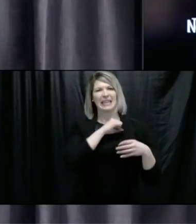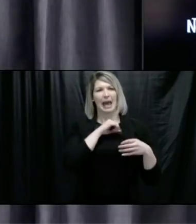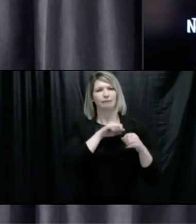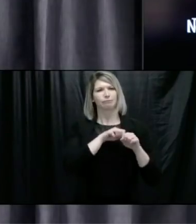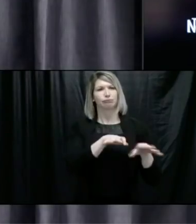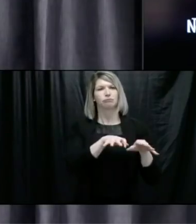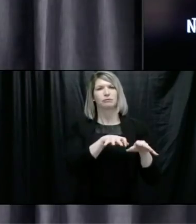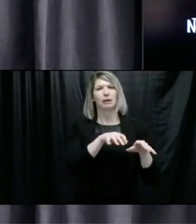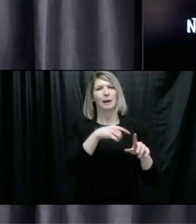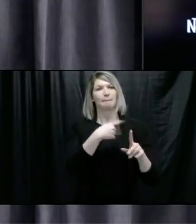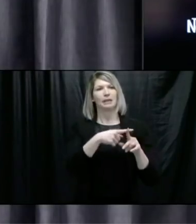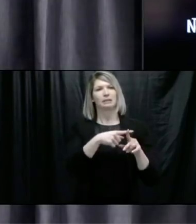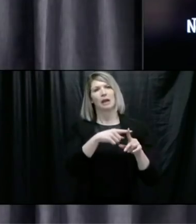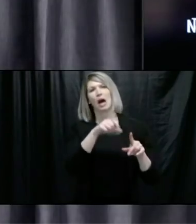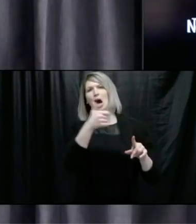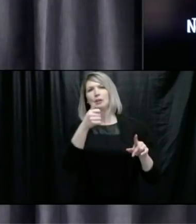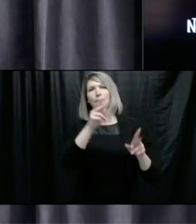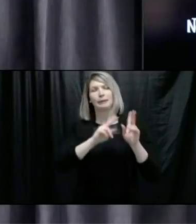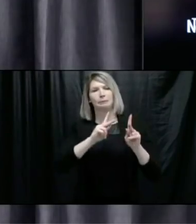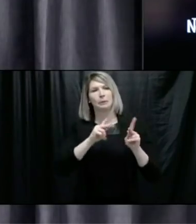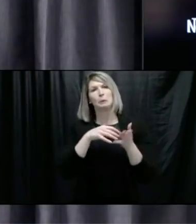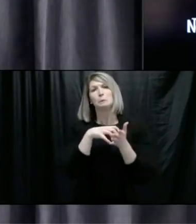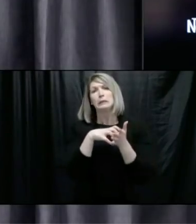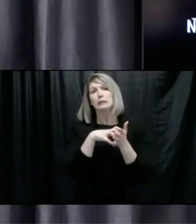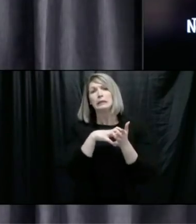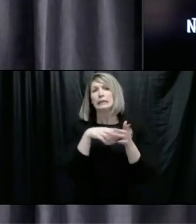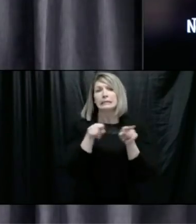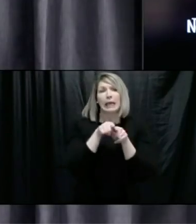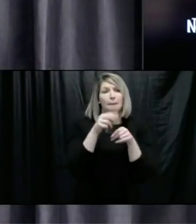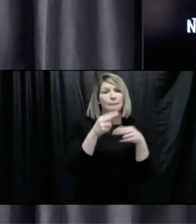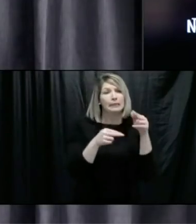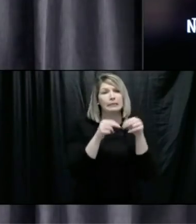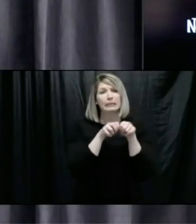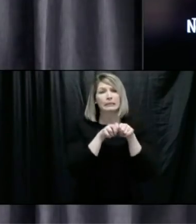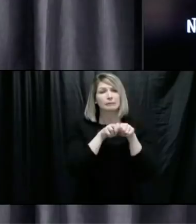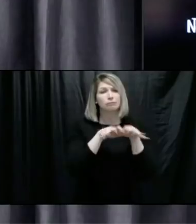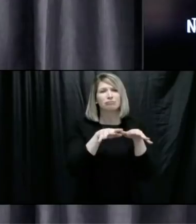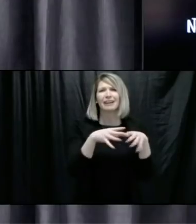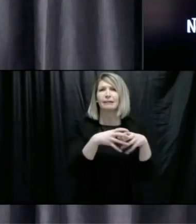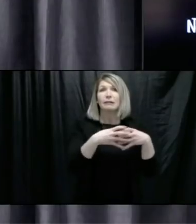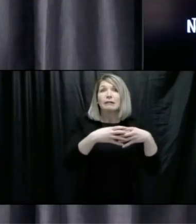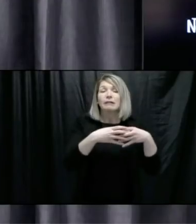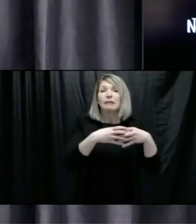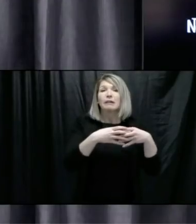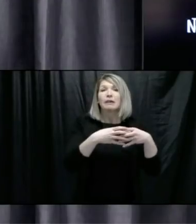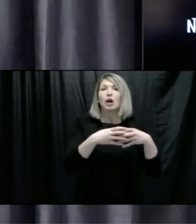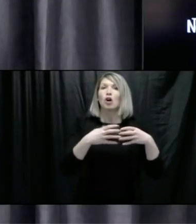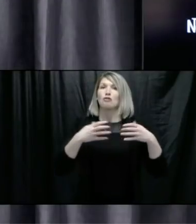HOTBED IN TERMS OF TRANSMISSION. SO IT'S NOT GOING TO TAKE VERY MUCH TO CHANGE THE DYNAMICS AND